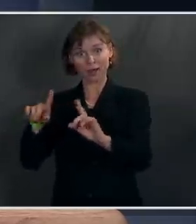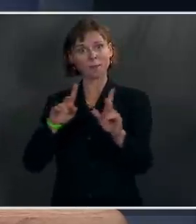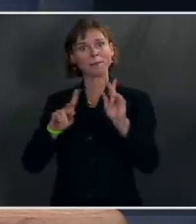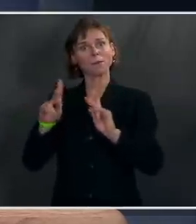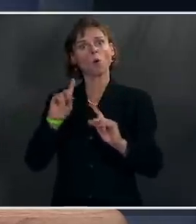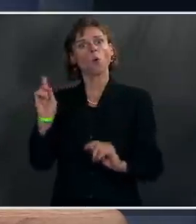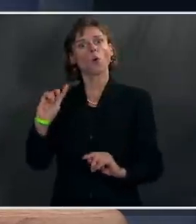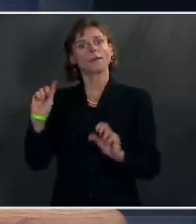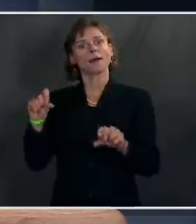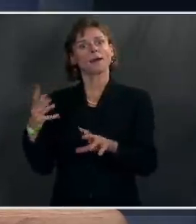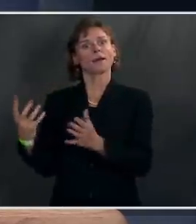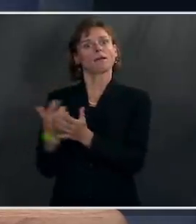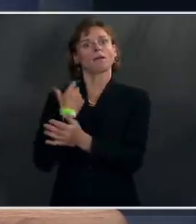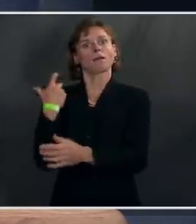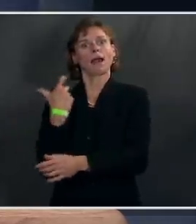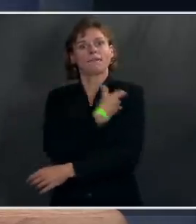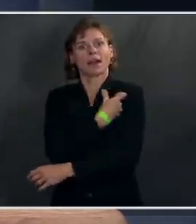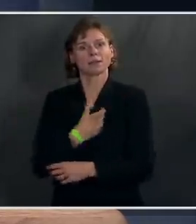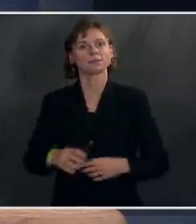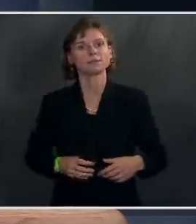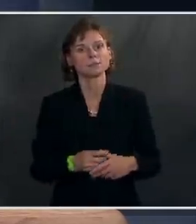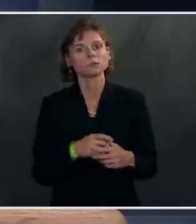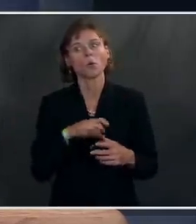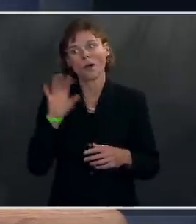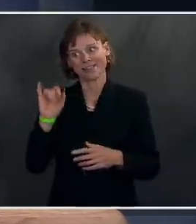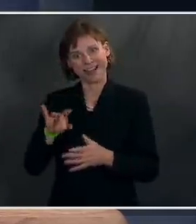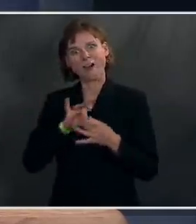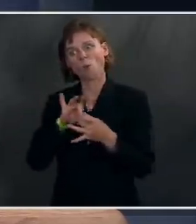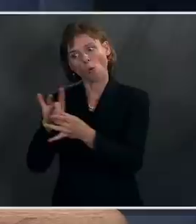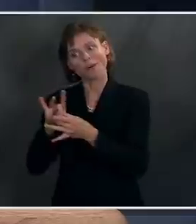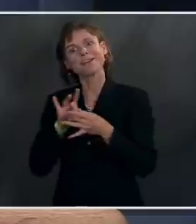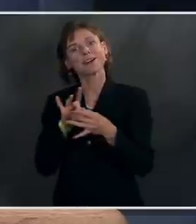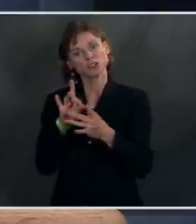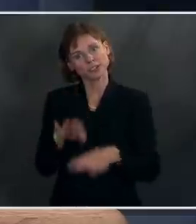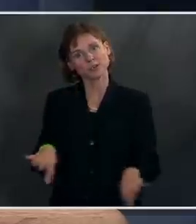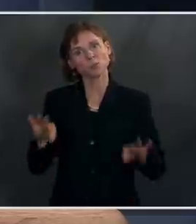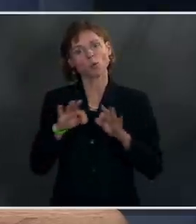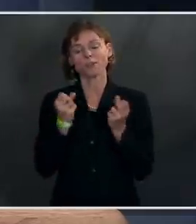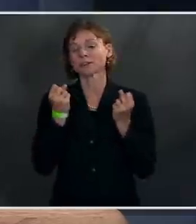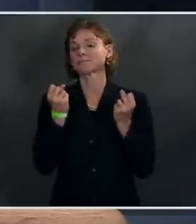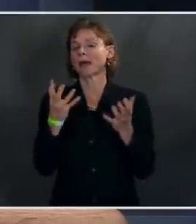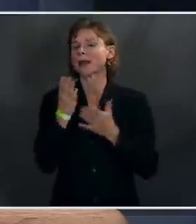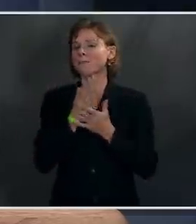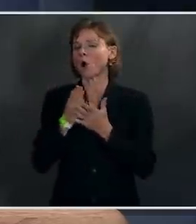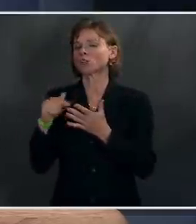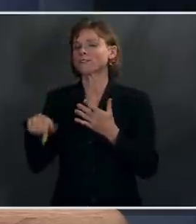So that coordination is key as a part of it. Several components in this one. But we don't usually sit on these announcements,